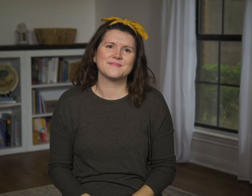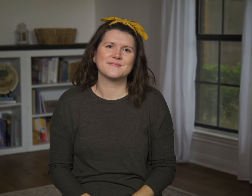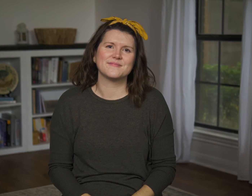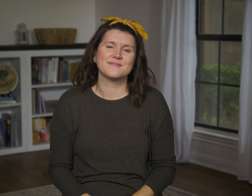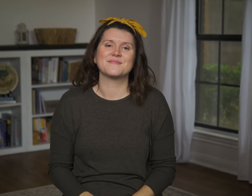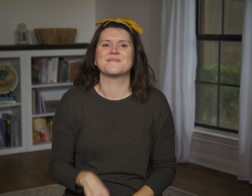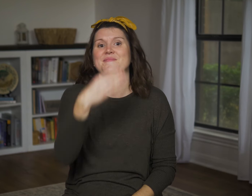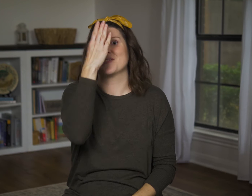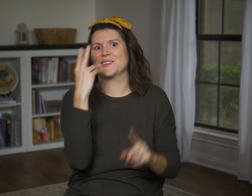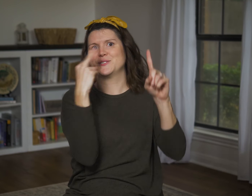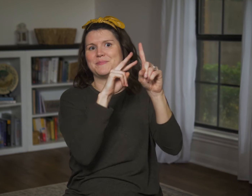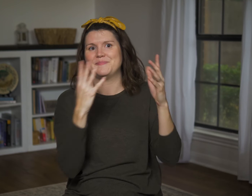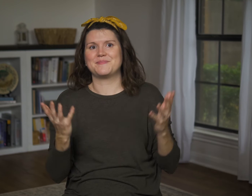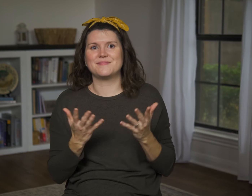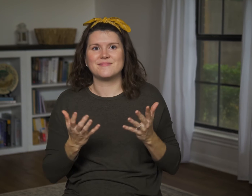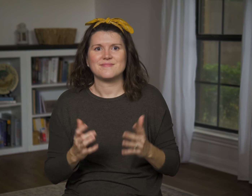The God Shot: